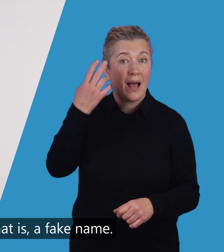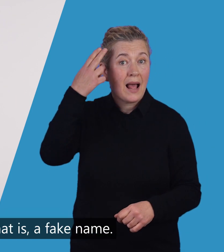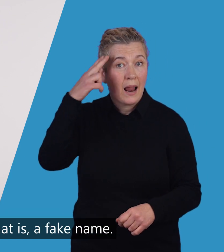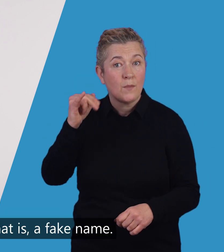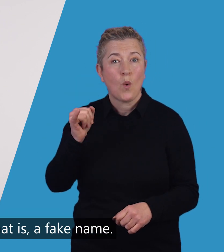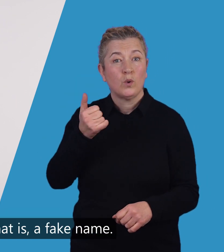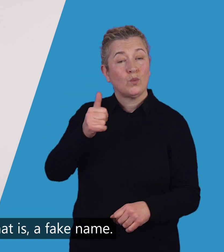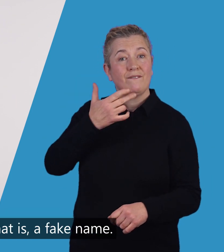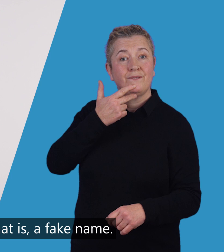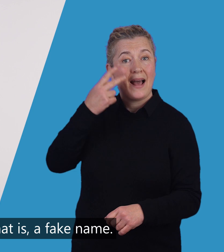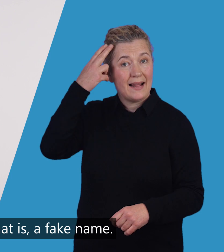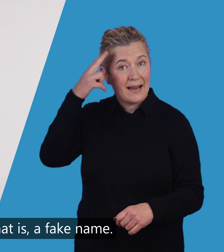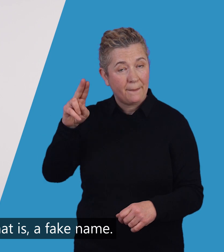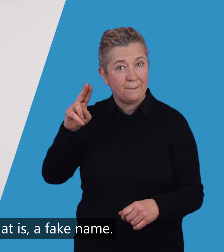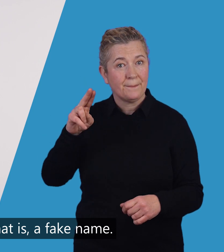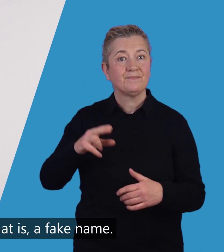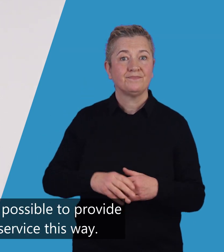or by using a pseudonym - that is, a fake name.